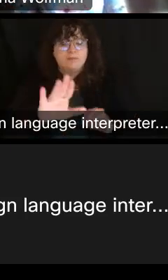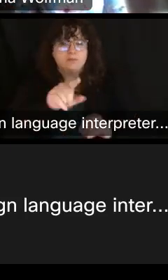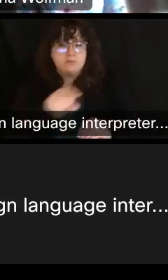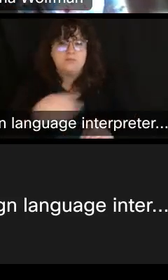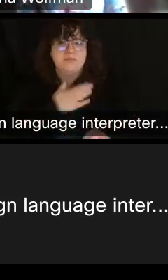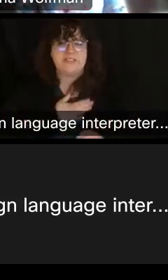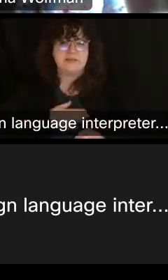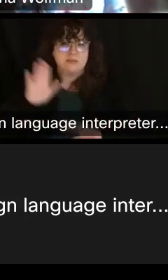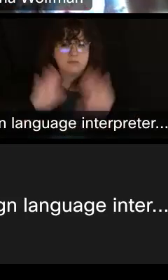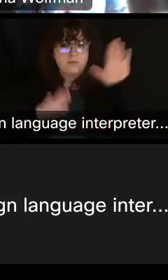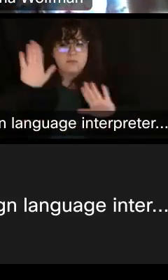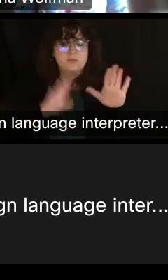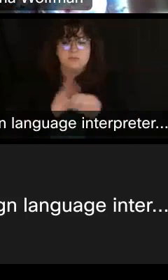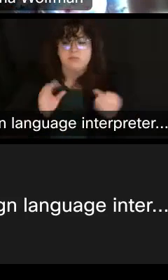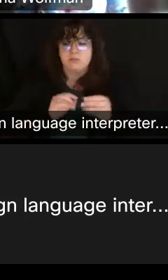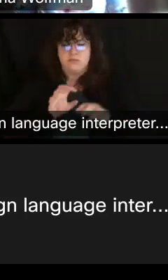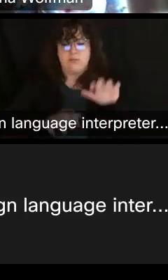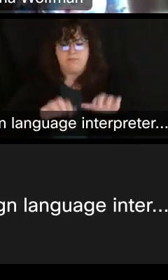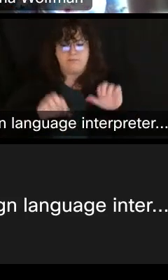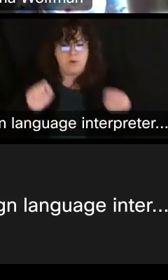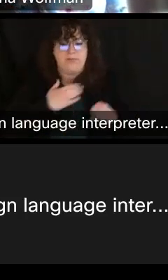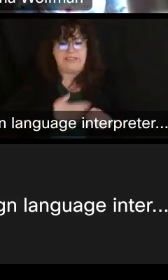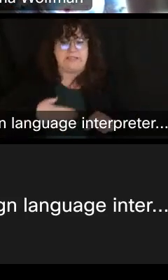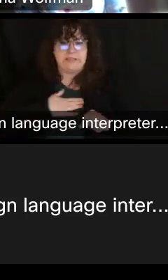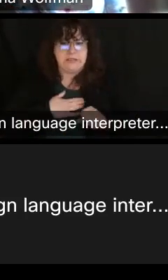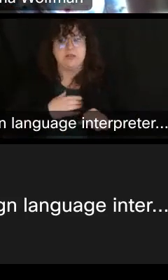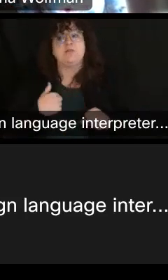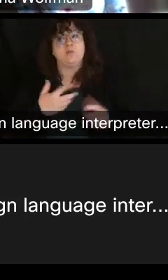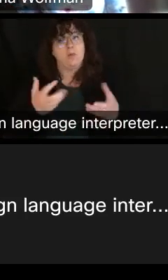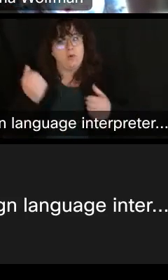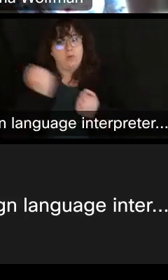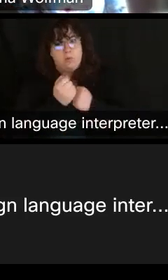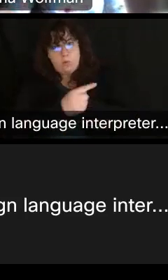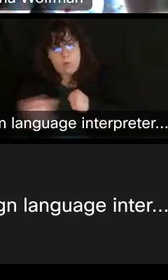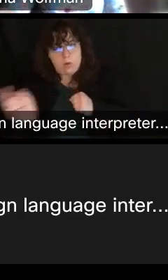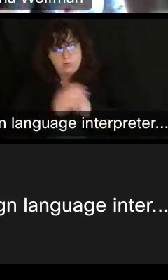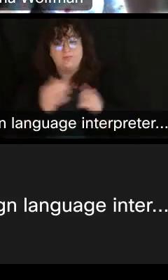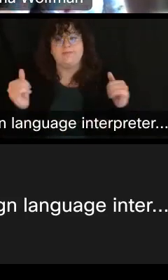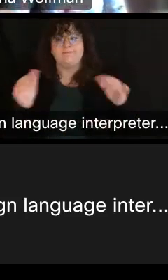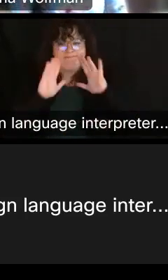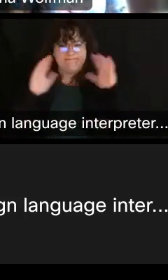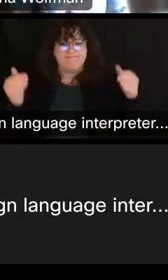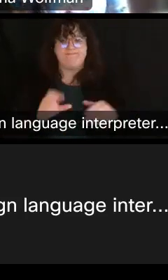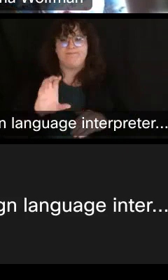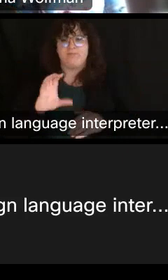here to support. Wanting to re-bring back and reenter on this child's level of need. We'll